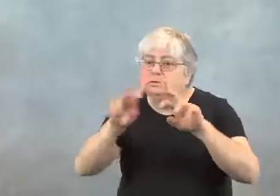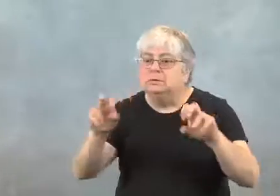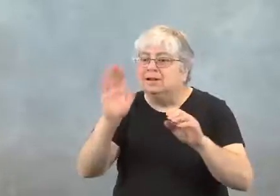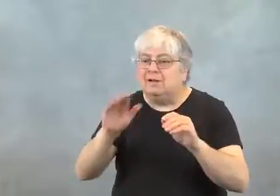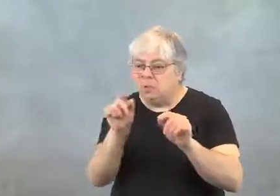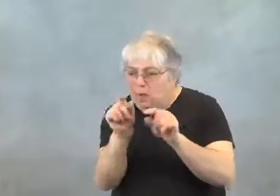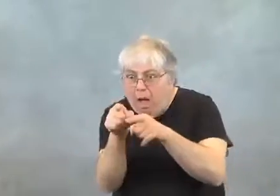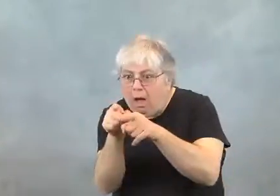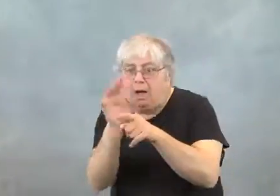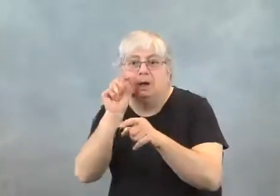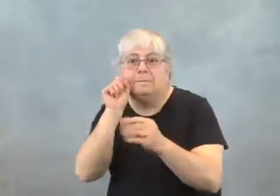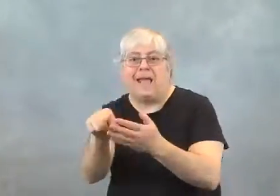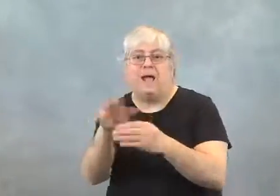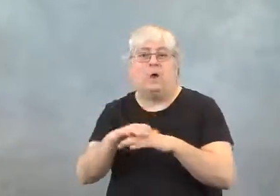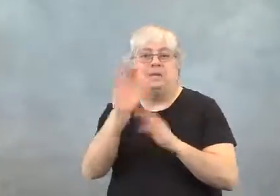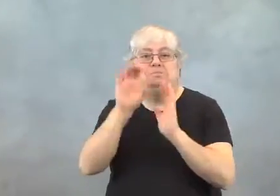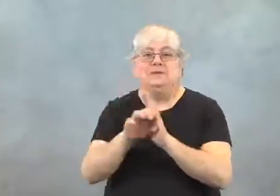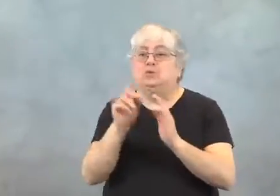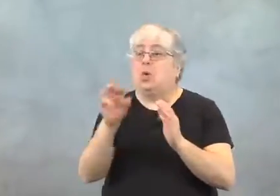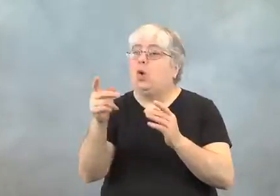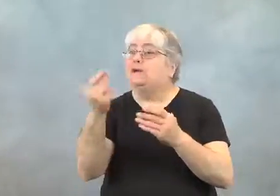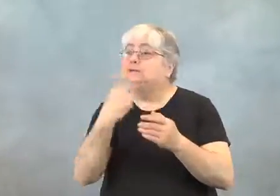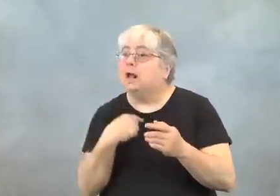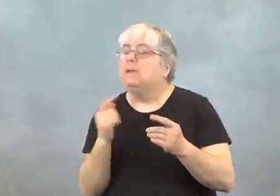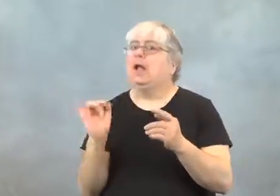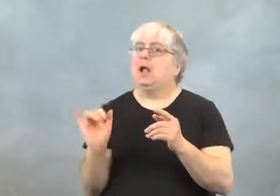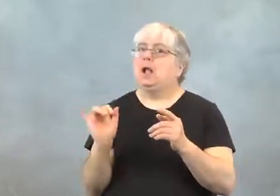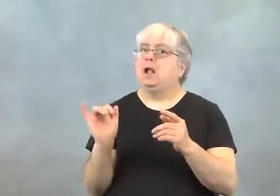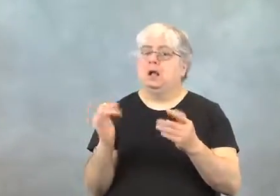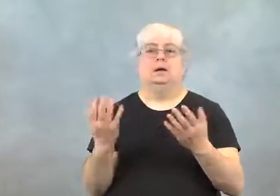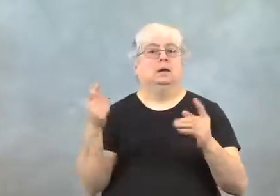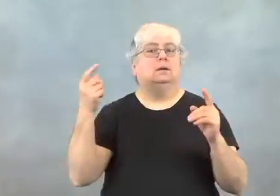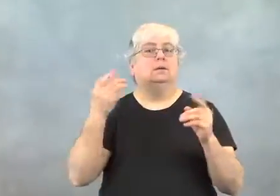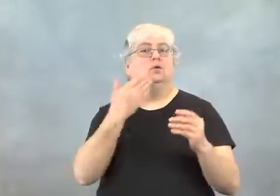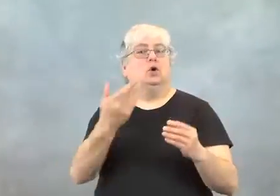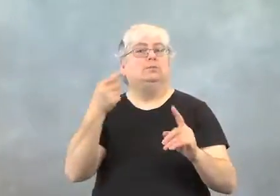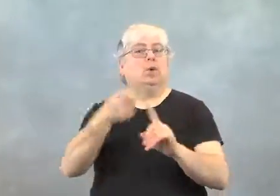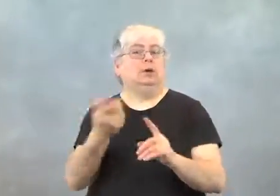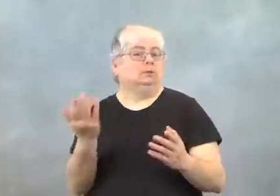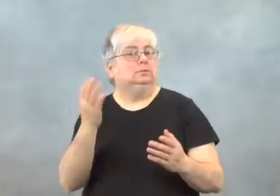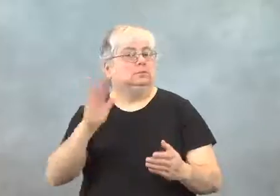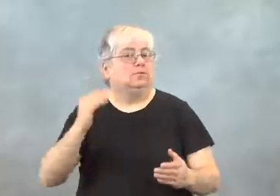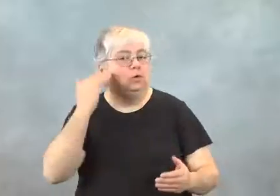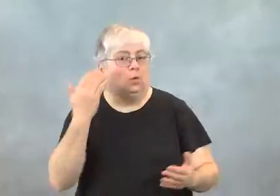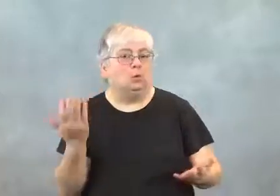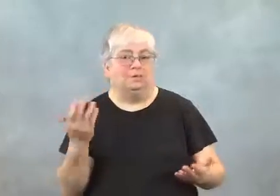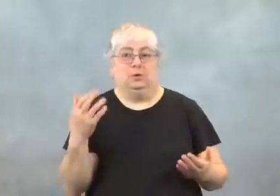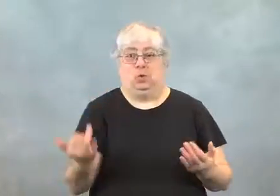Small details in pictures or information could be useful. That was a good point, you never know what they could use.